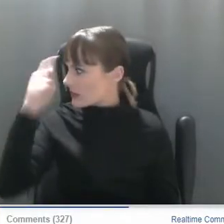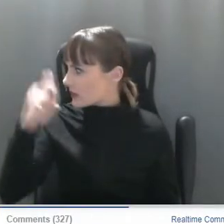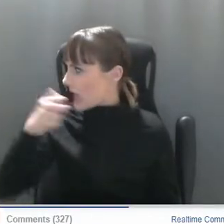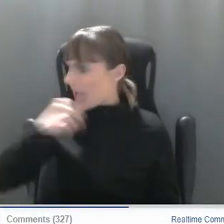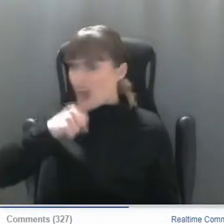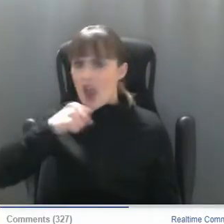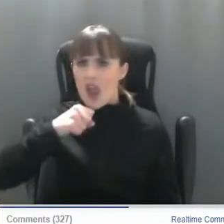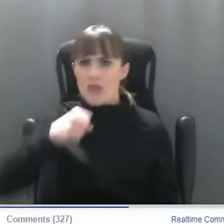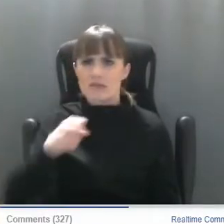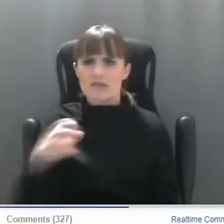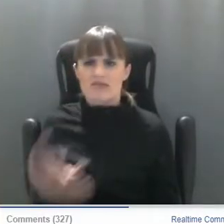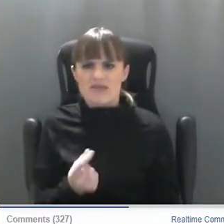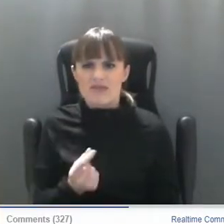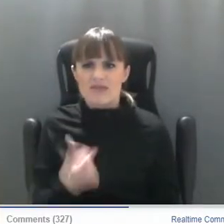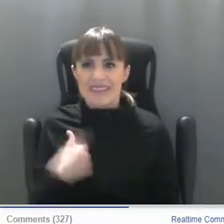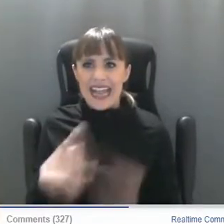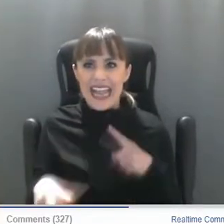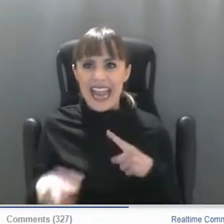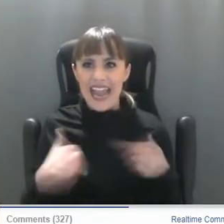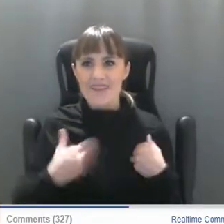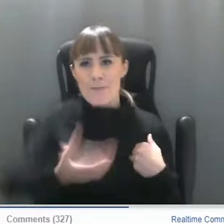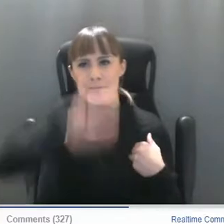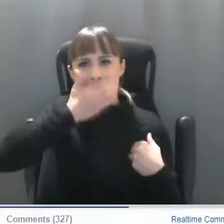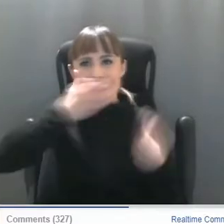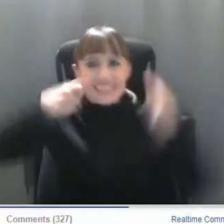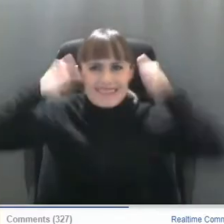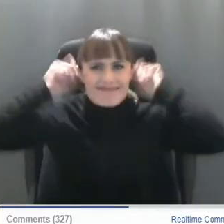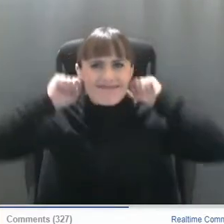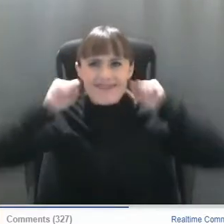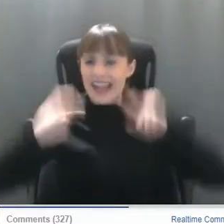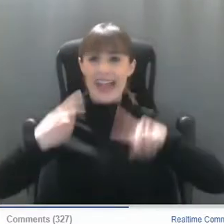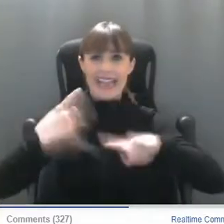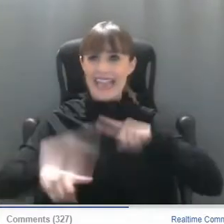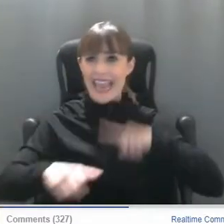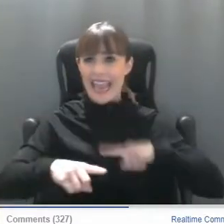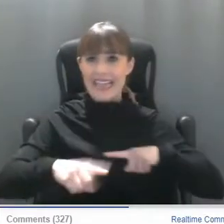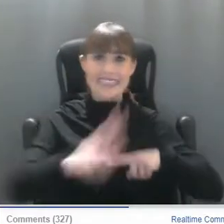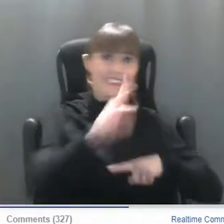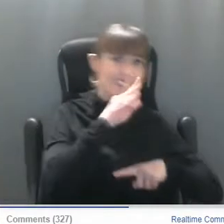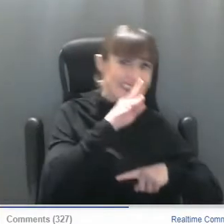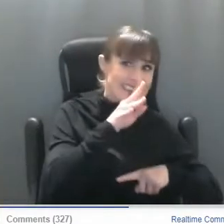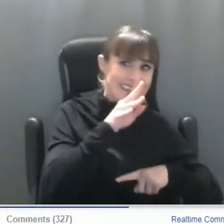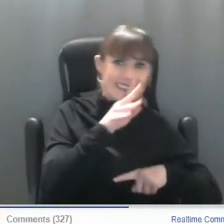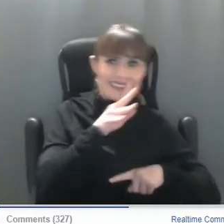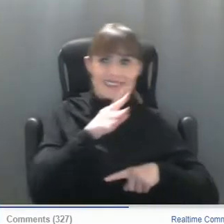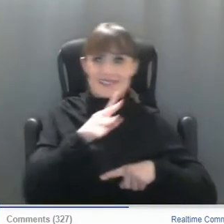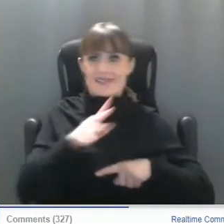it cause I've got my mask on. I can't walk with my phone, and talk, and wear a mask